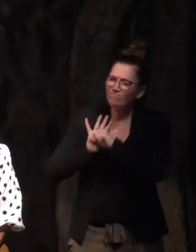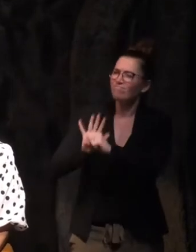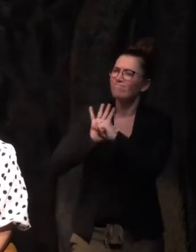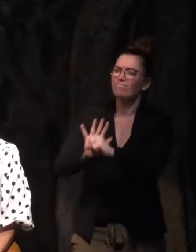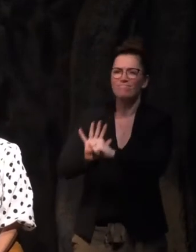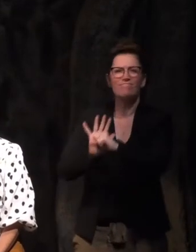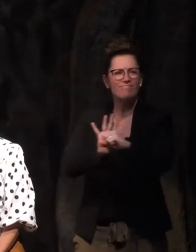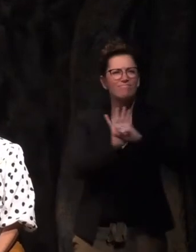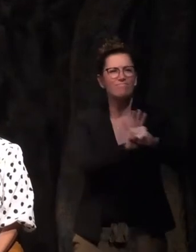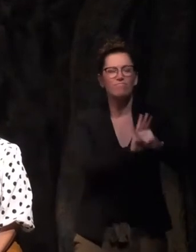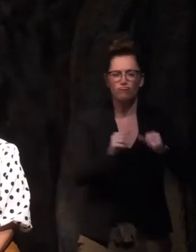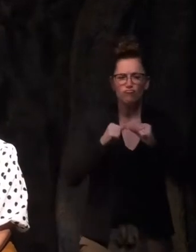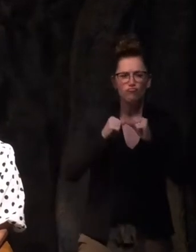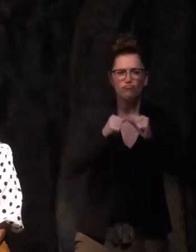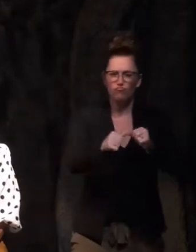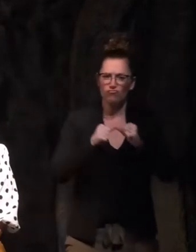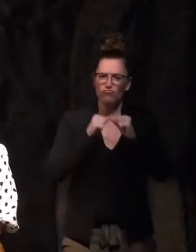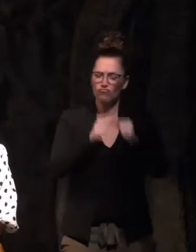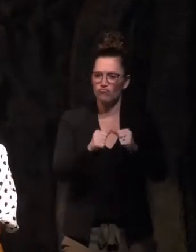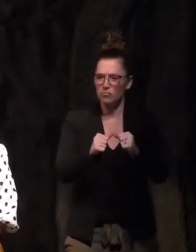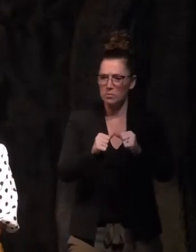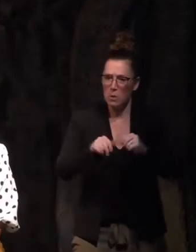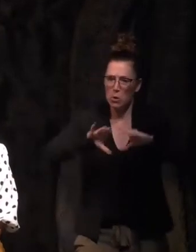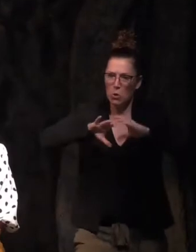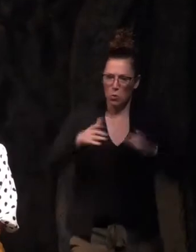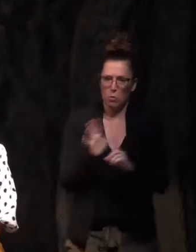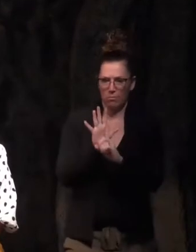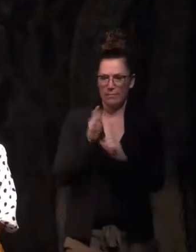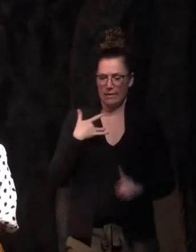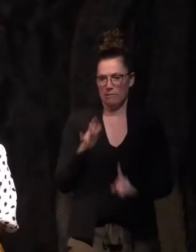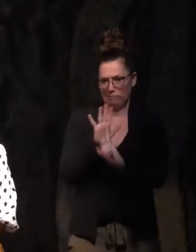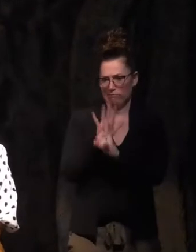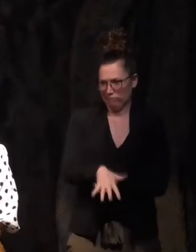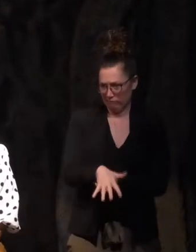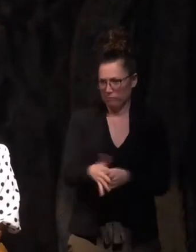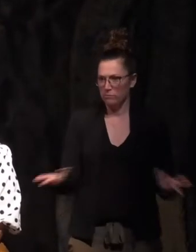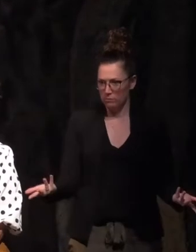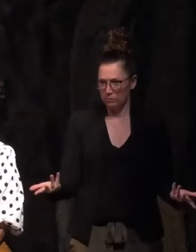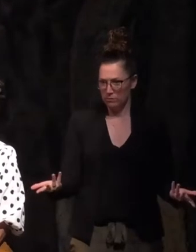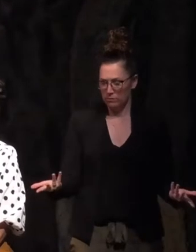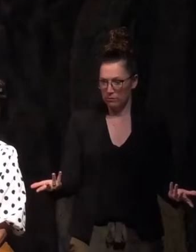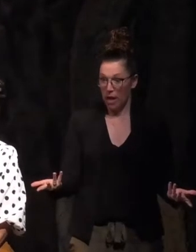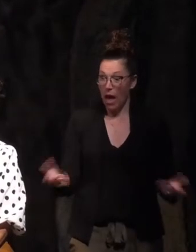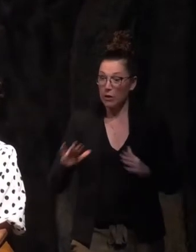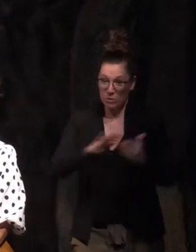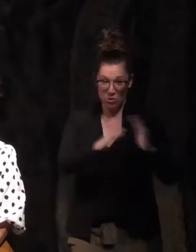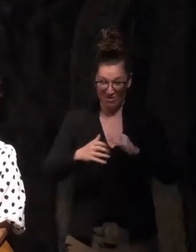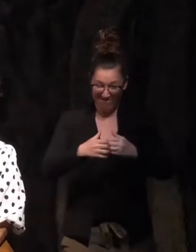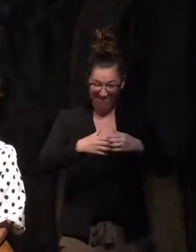representation of marginalized voices as well as his continuous building of bridges between communities is just a glimpse